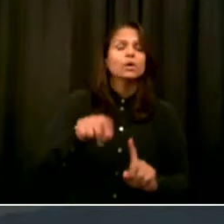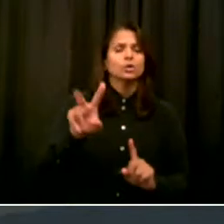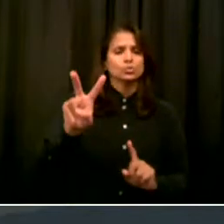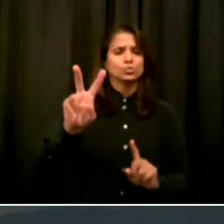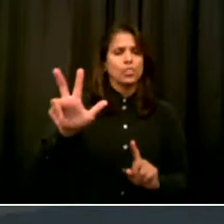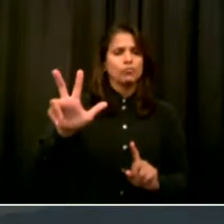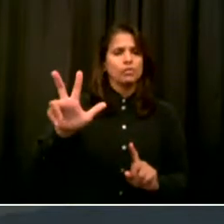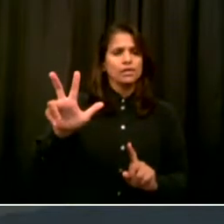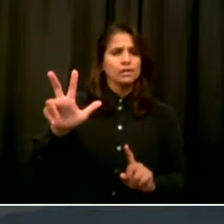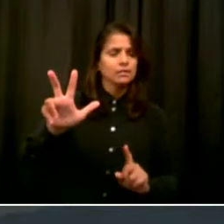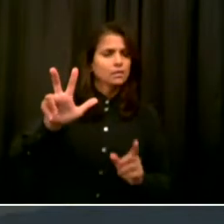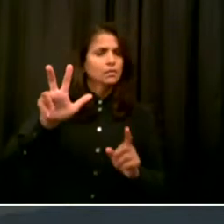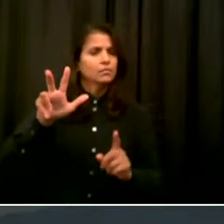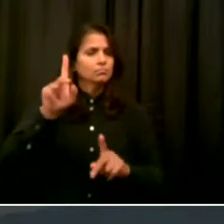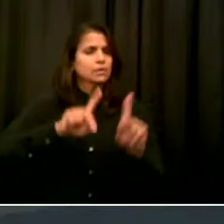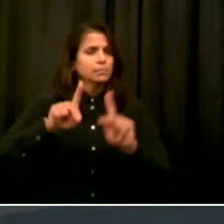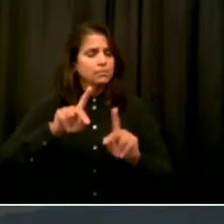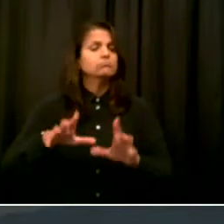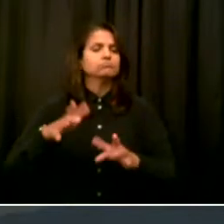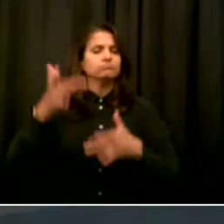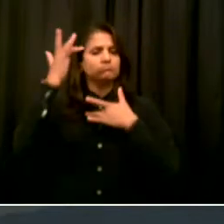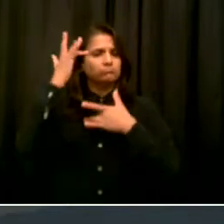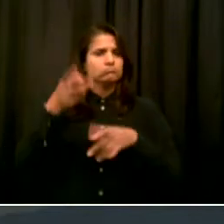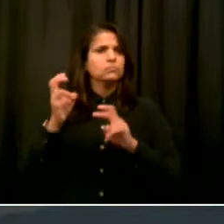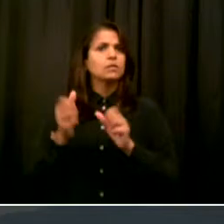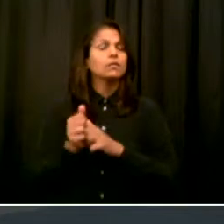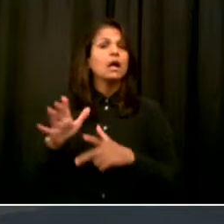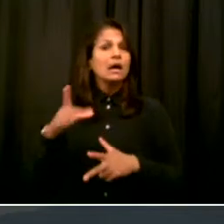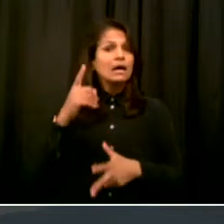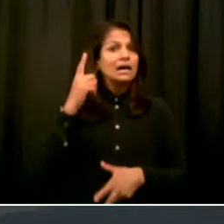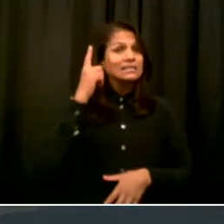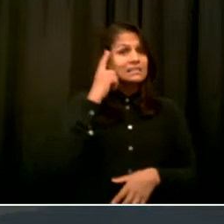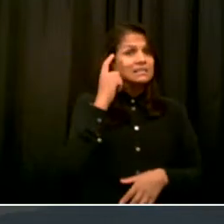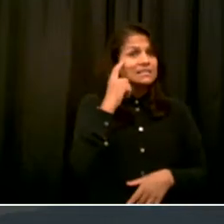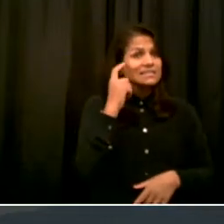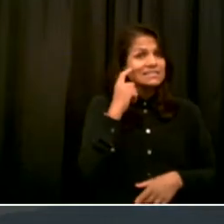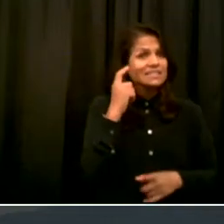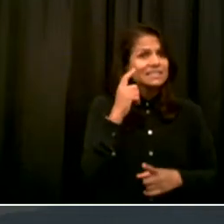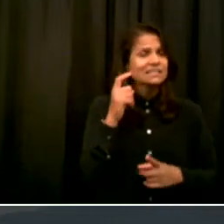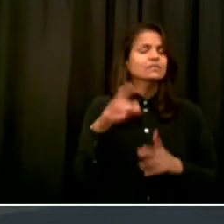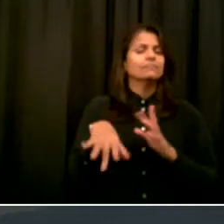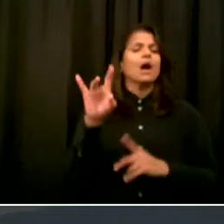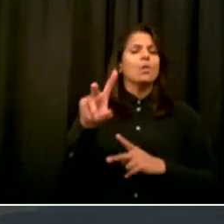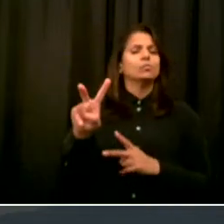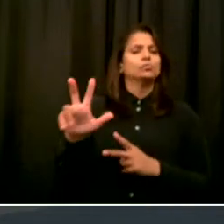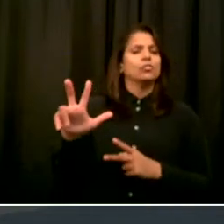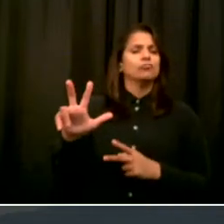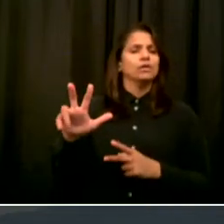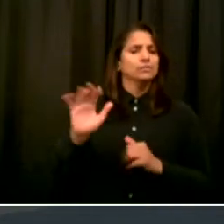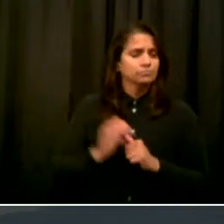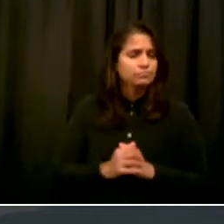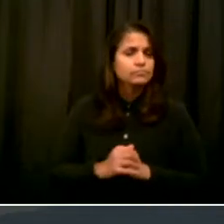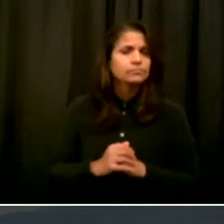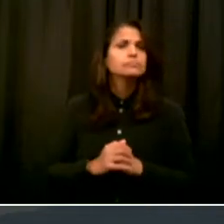TEEN. TODAY'S REPORT IS 9595ND A AT IS DOWN A LITTLE BIT FROM YESTERDAY. IT IS GOOD AND I WANT TO SEE THTHNUE MMERB GO WDON TO WHW